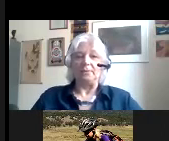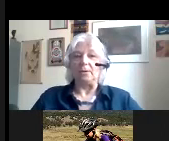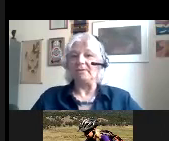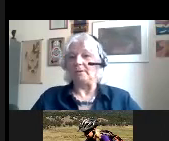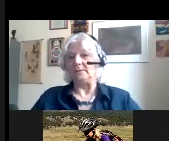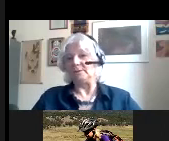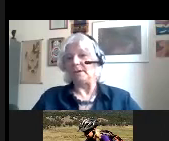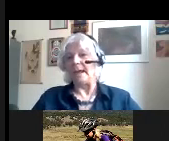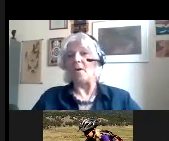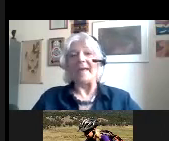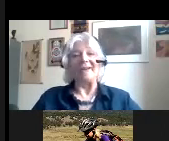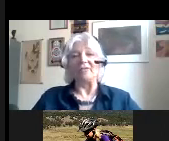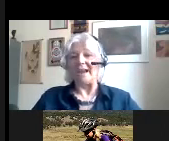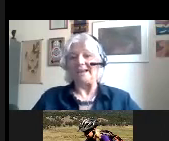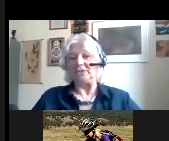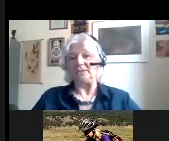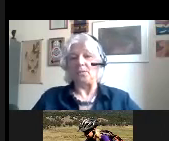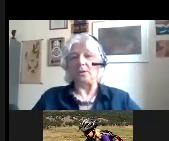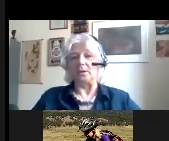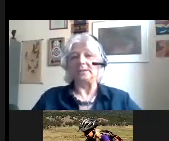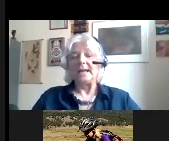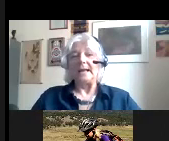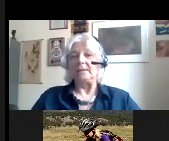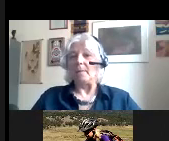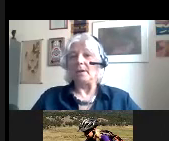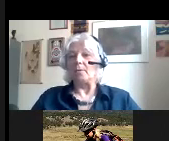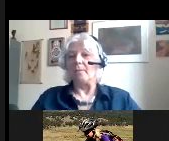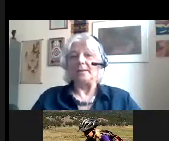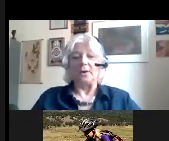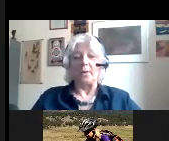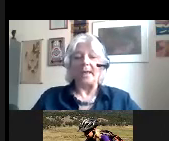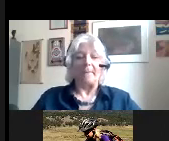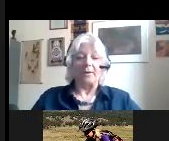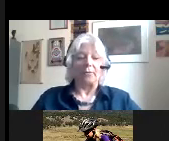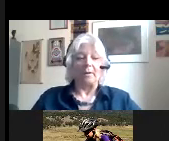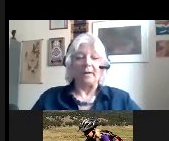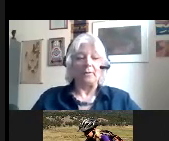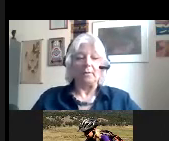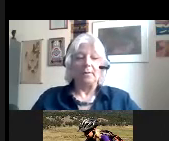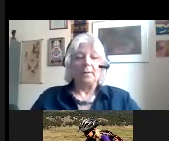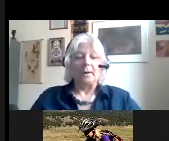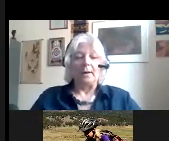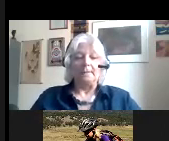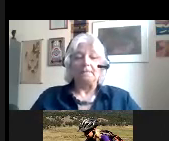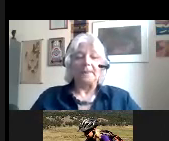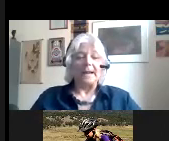And it really focuses on how every agency works at the micro, mezzo, and macro level.